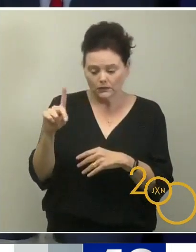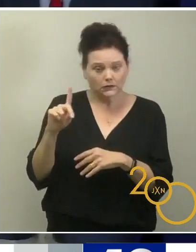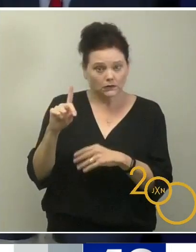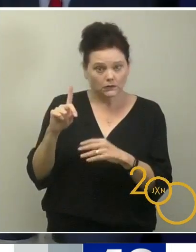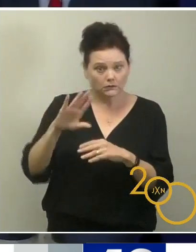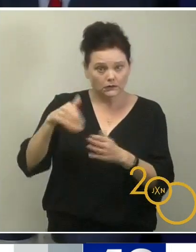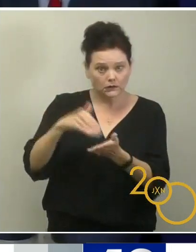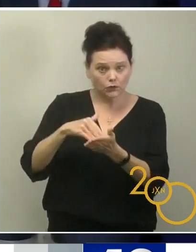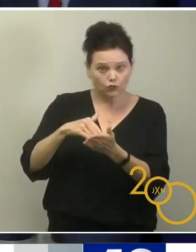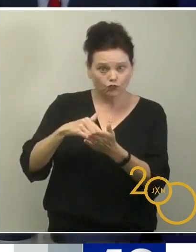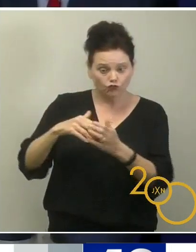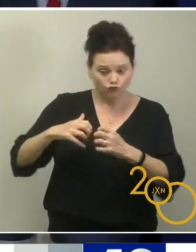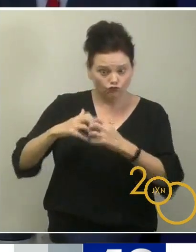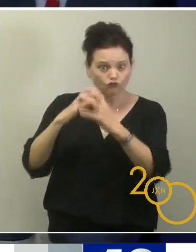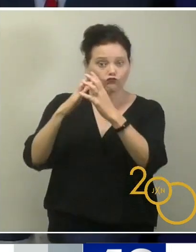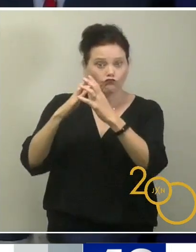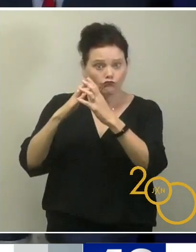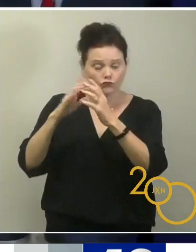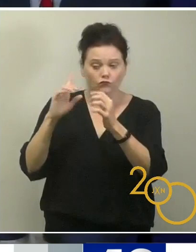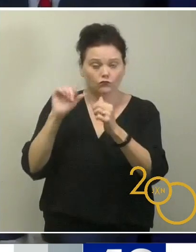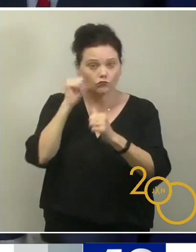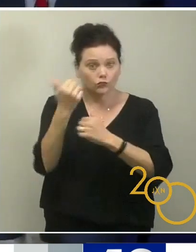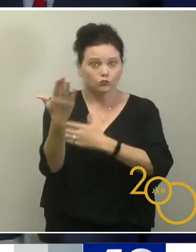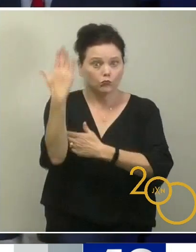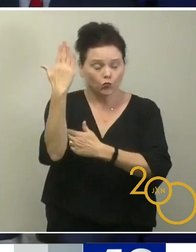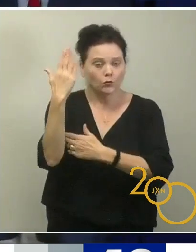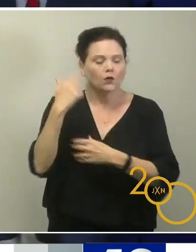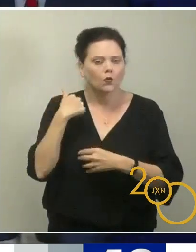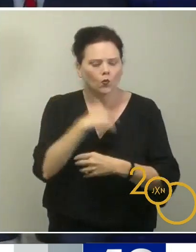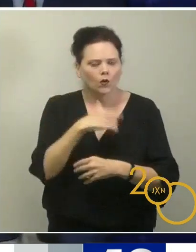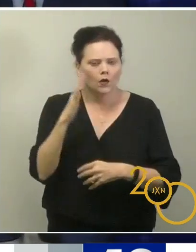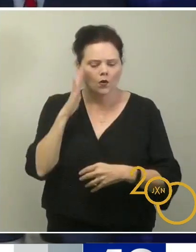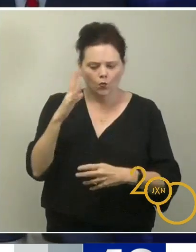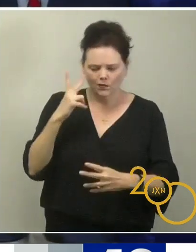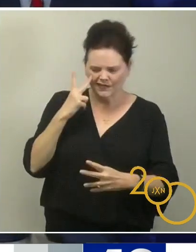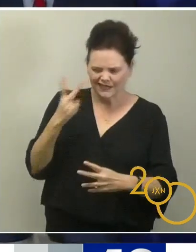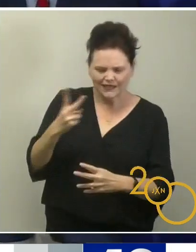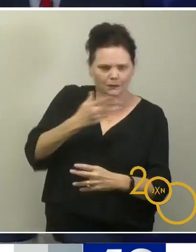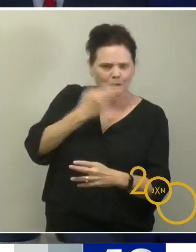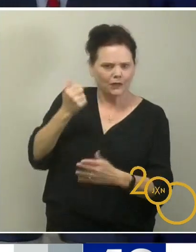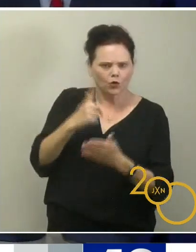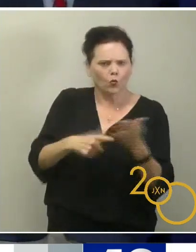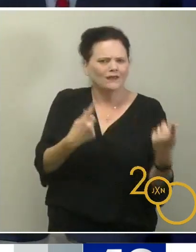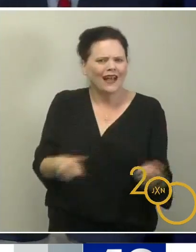YOU'RE PLANNING TO DO? THIS ISN'T SUSTAINABLE. HOW LONG CAN WE GO WITH THIS EMERGENCY PLAN FOR? ORGANIC OVER THIS EMERGENCY PLAN AS LONG AS WE HAVE 2. WE ARE HOPEFUL THAT ONCE THE